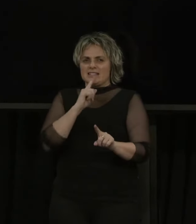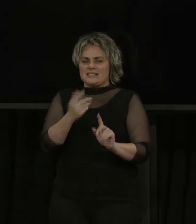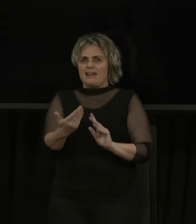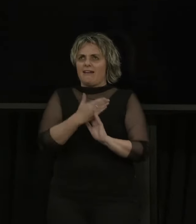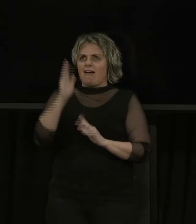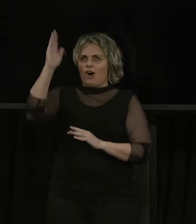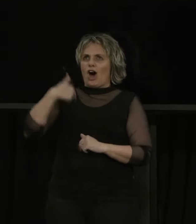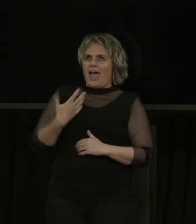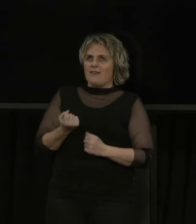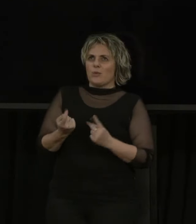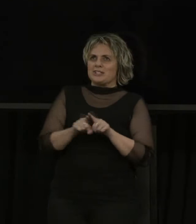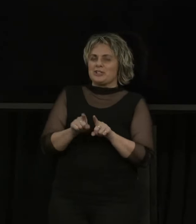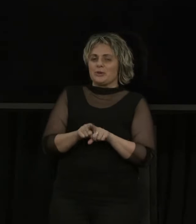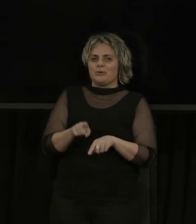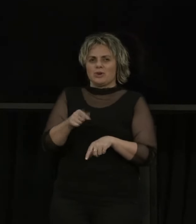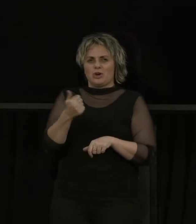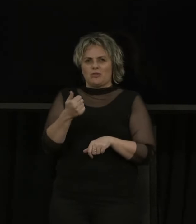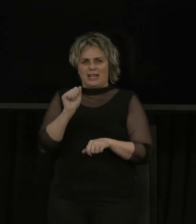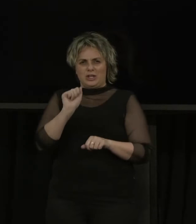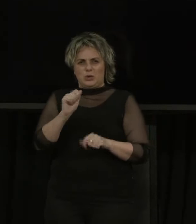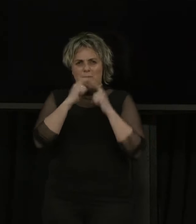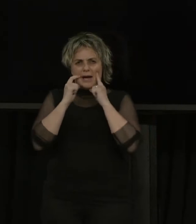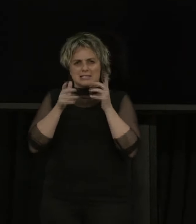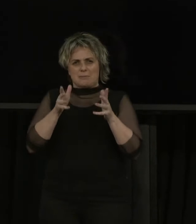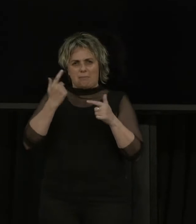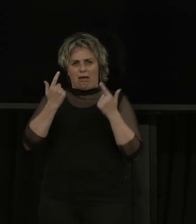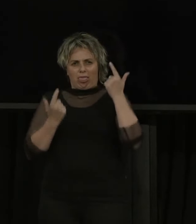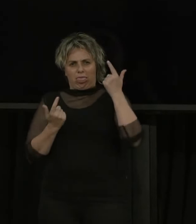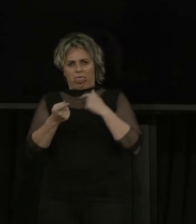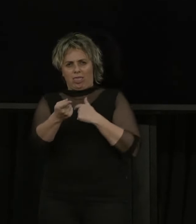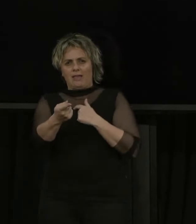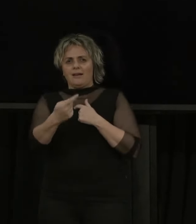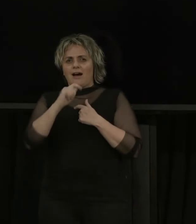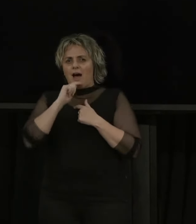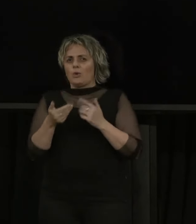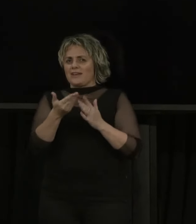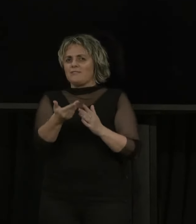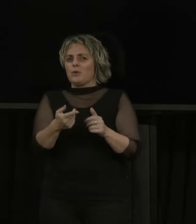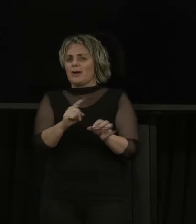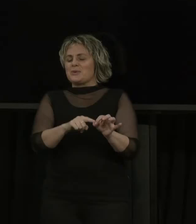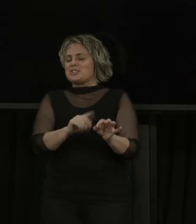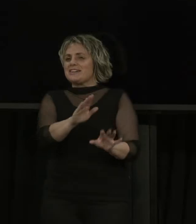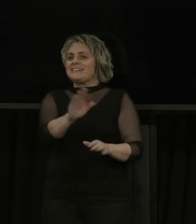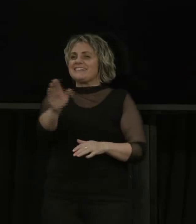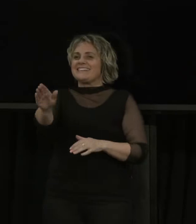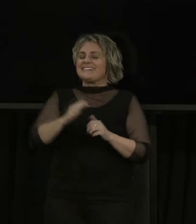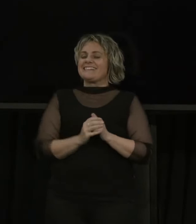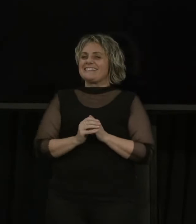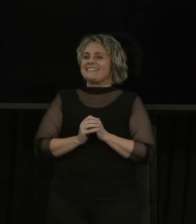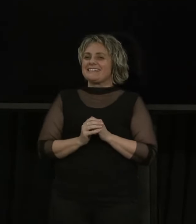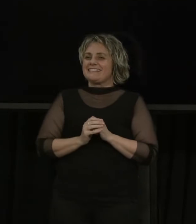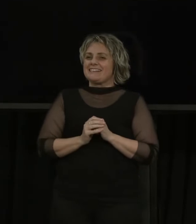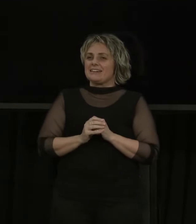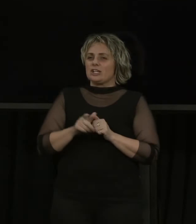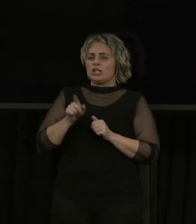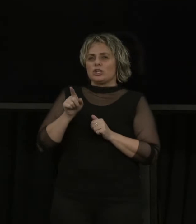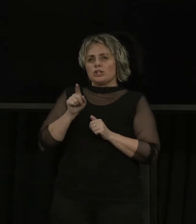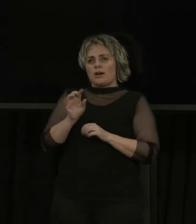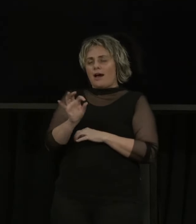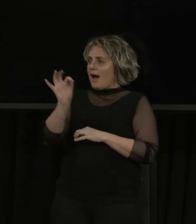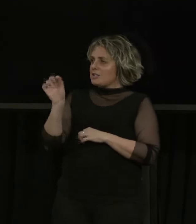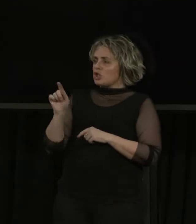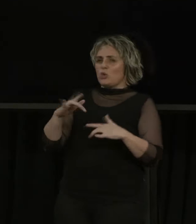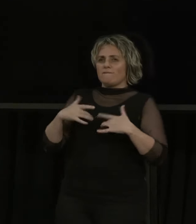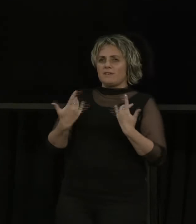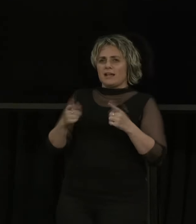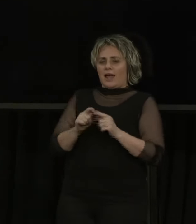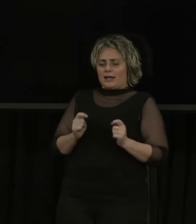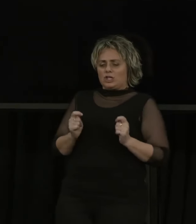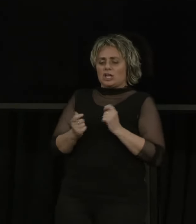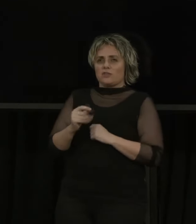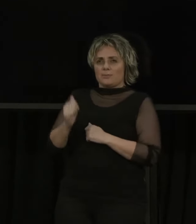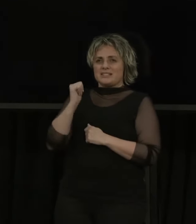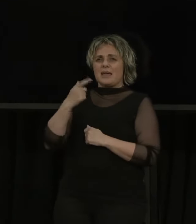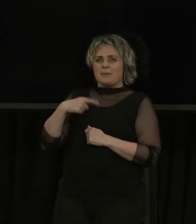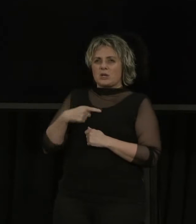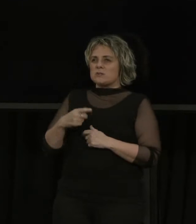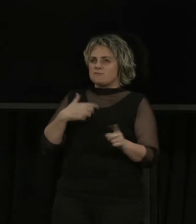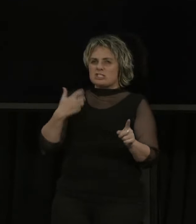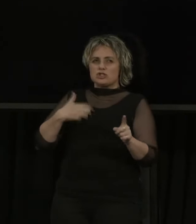I will finish with Bernard